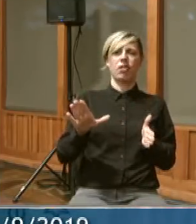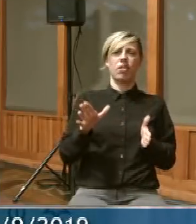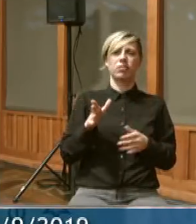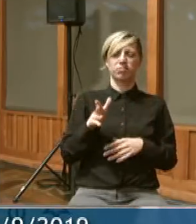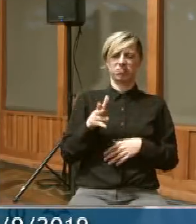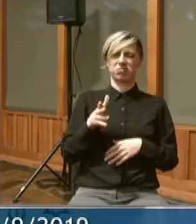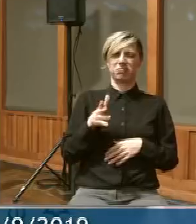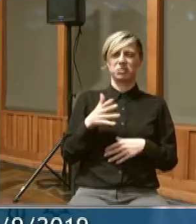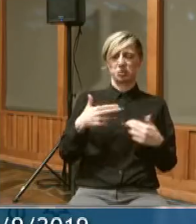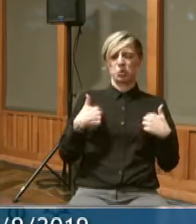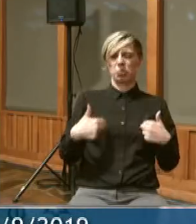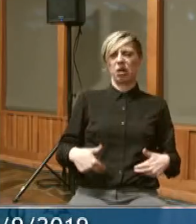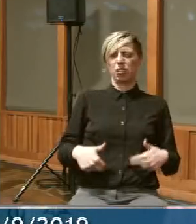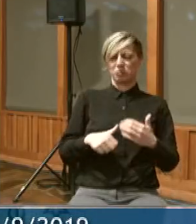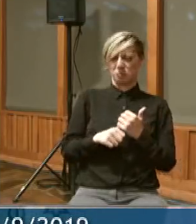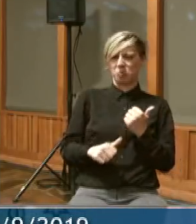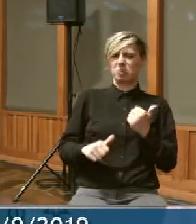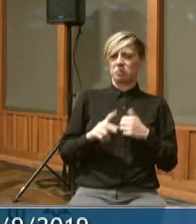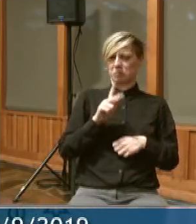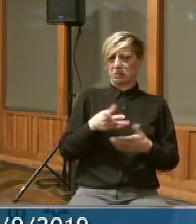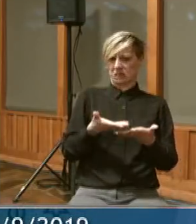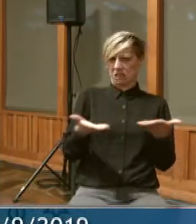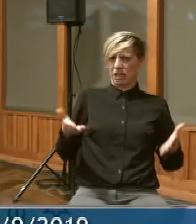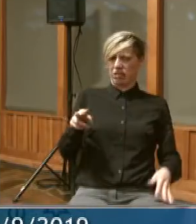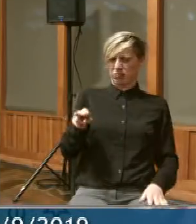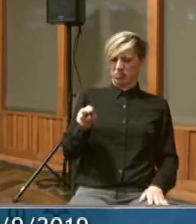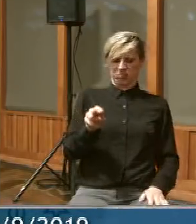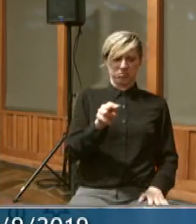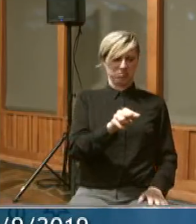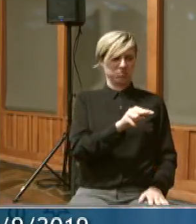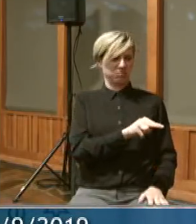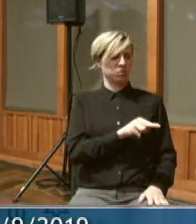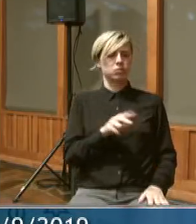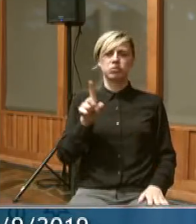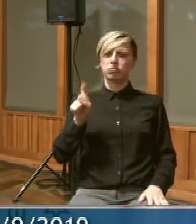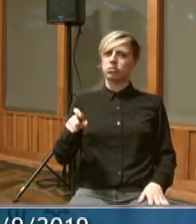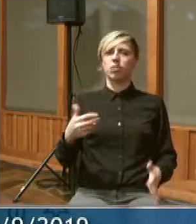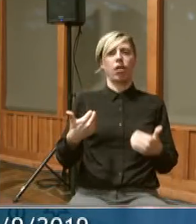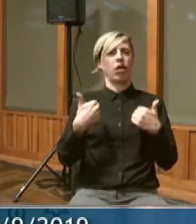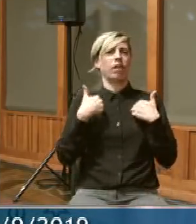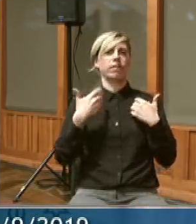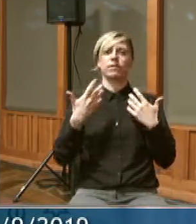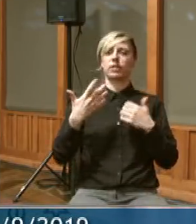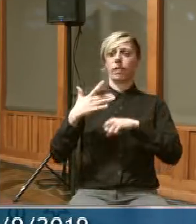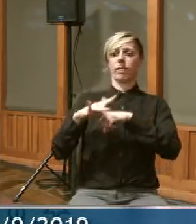CITY IS HUMAN WASTE ON OUR PLEASE FUND THE